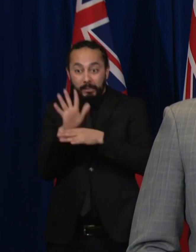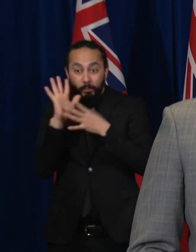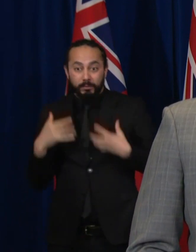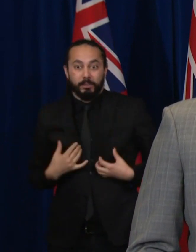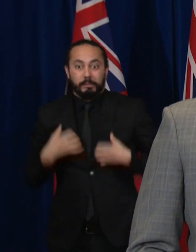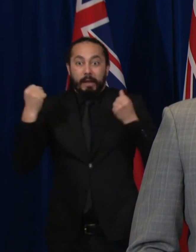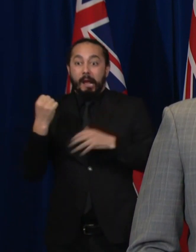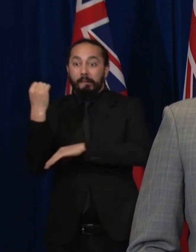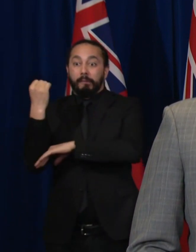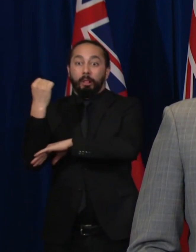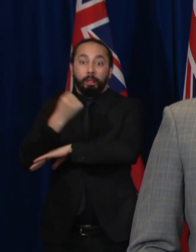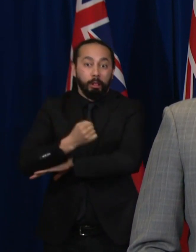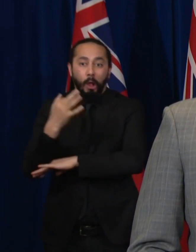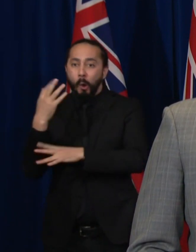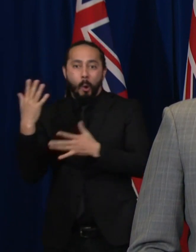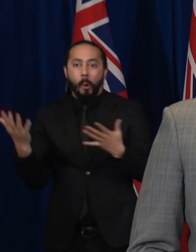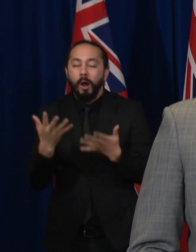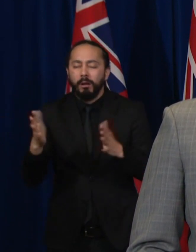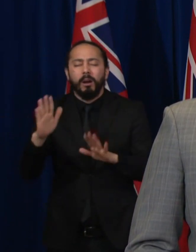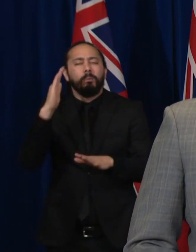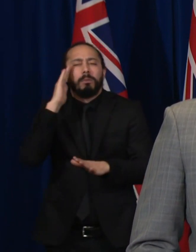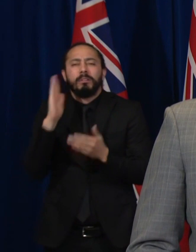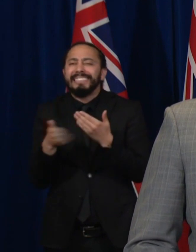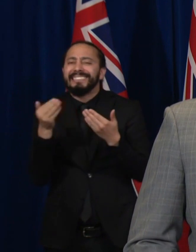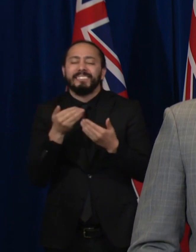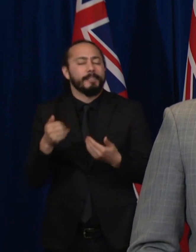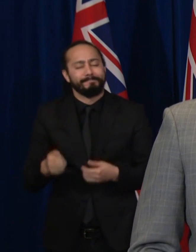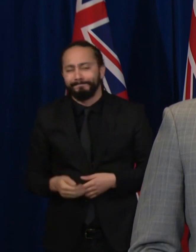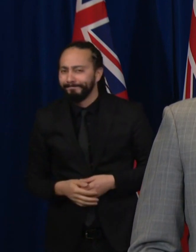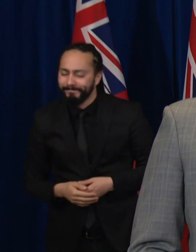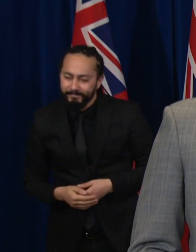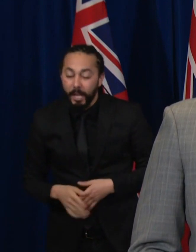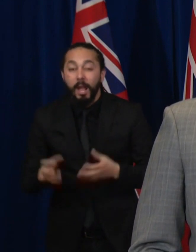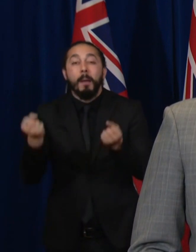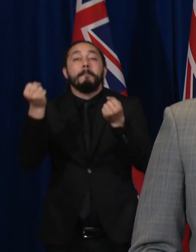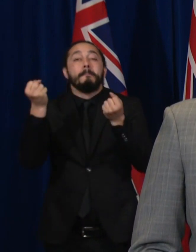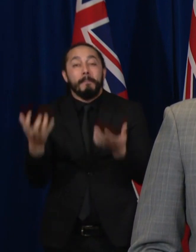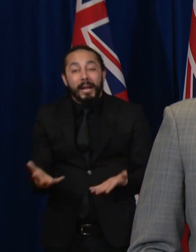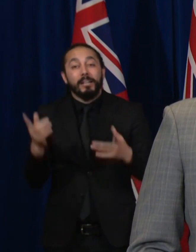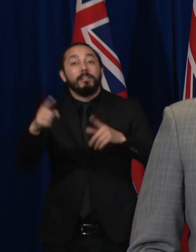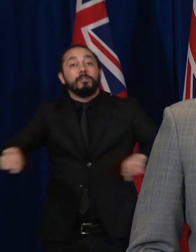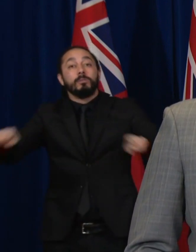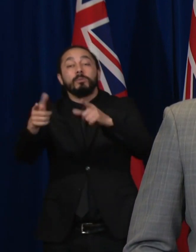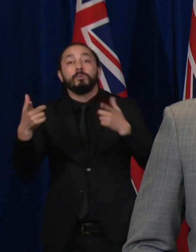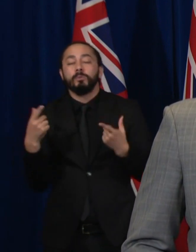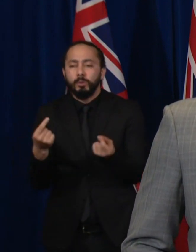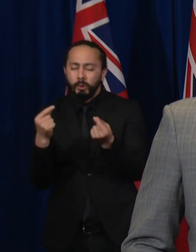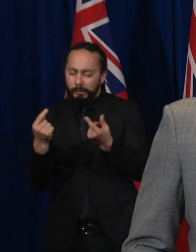It is rather for us, the living, to stand here, We know it's not easy and that many of you have put everything you have into we here be dedicated to the great task remaining before us. building up your business.